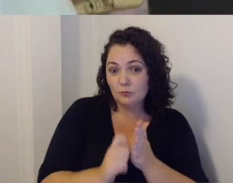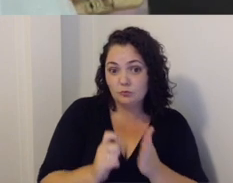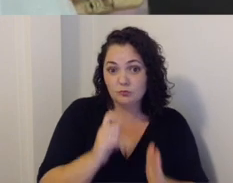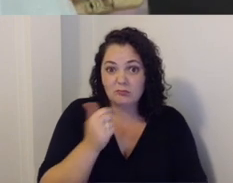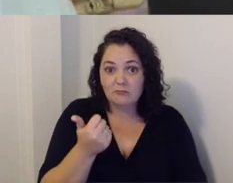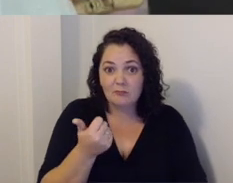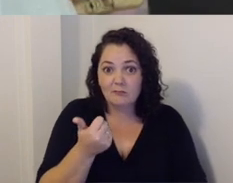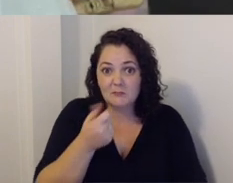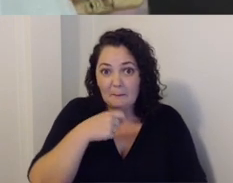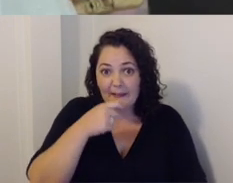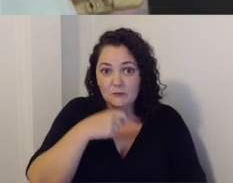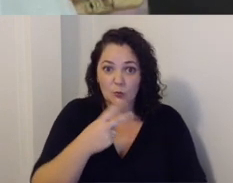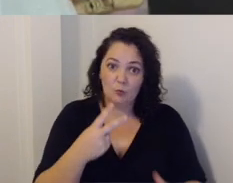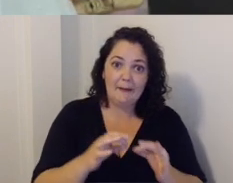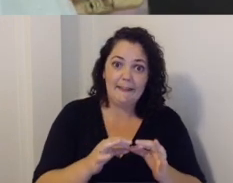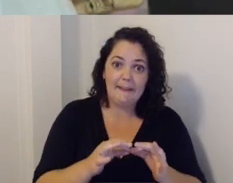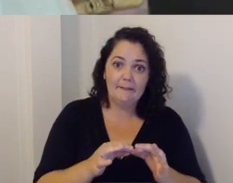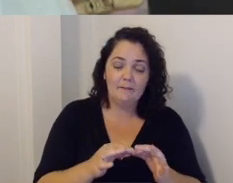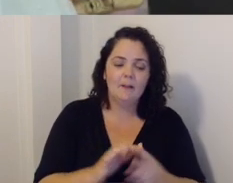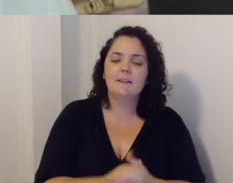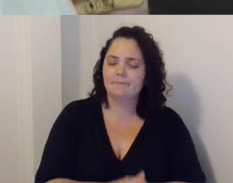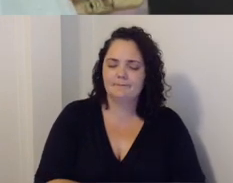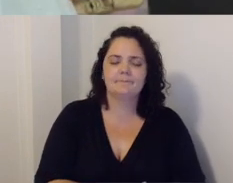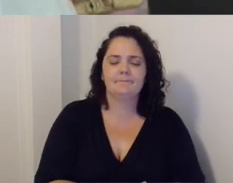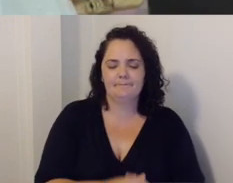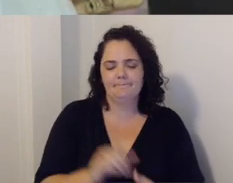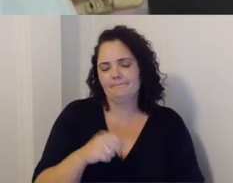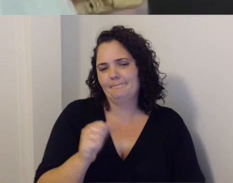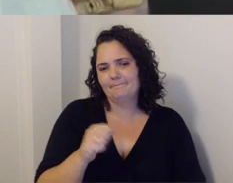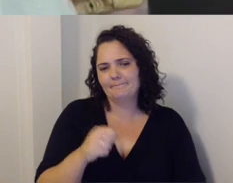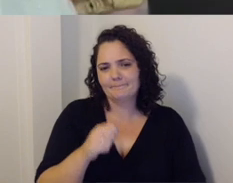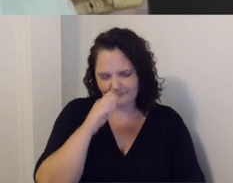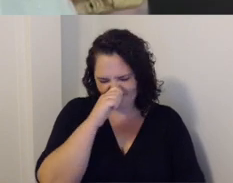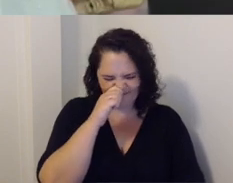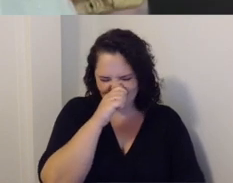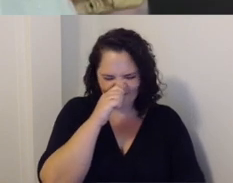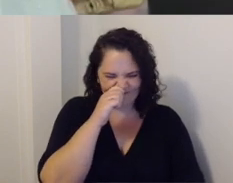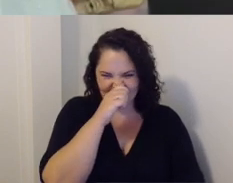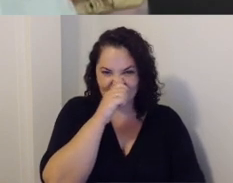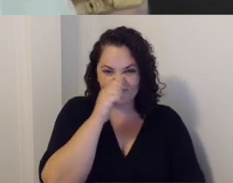so again as you're drawing I'll just remind I I did a whole thing about pencils in one of my